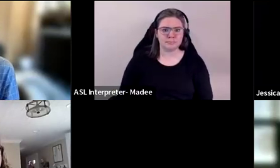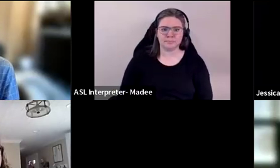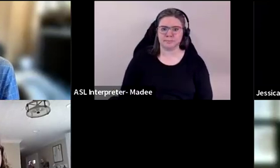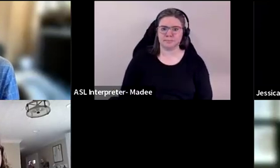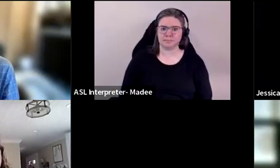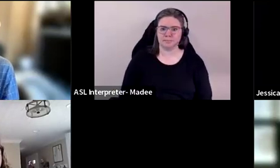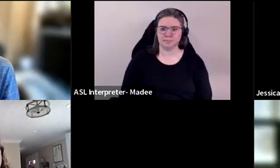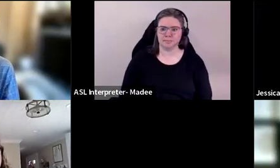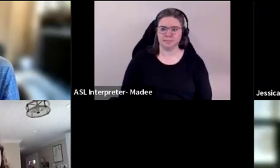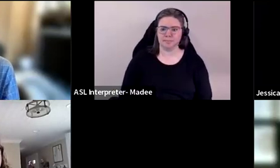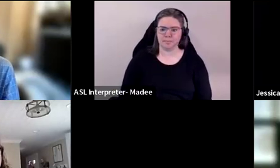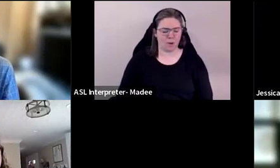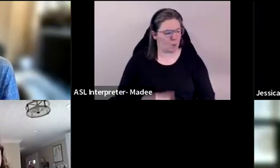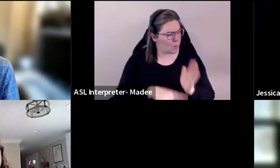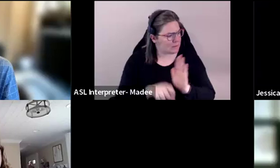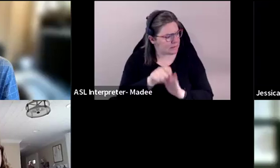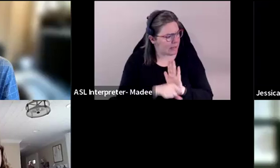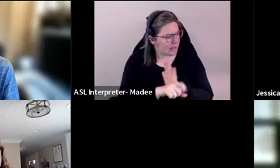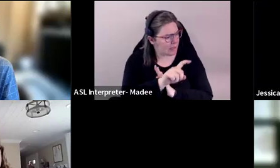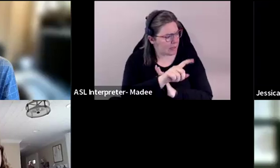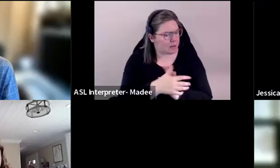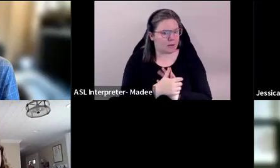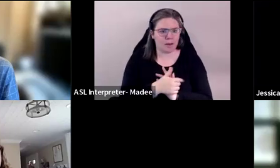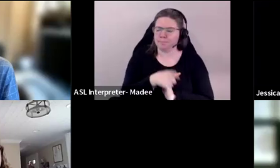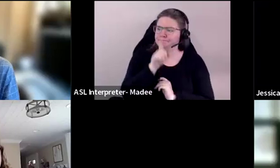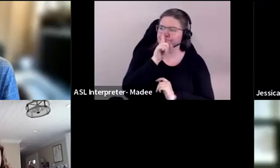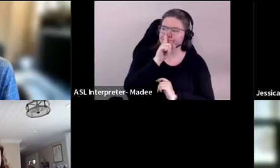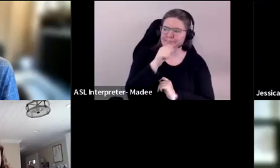Don Dew: What state was that? Did it say. Rebecca /APRIL: It did not say. Don Dew: Catherine.